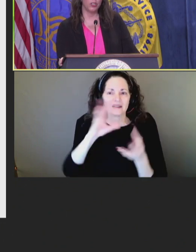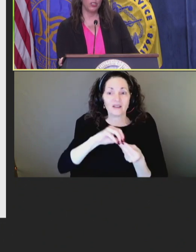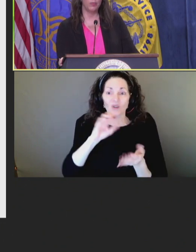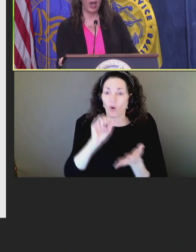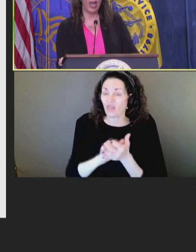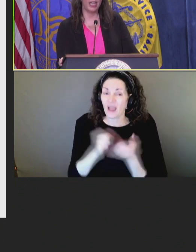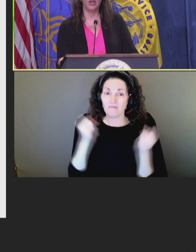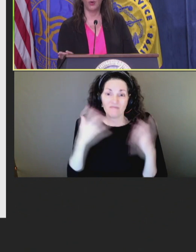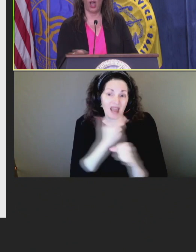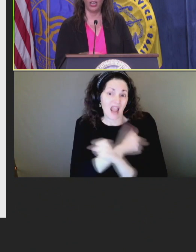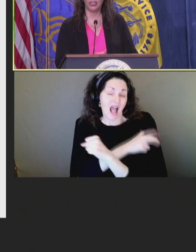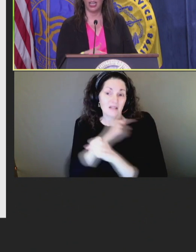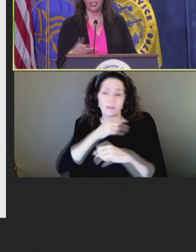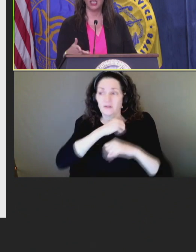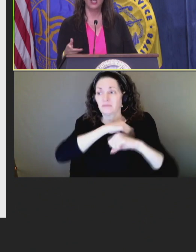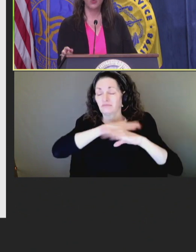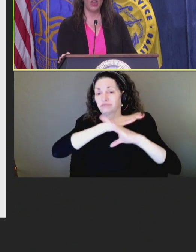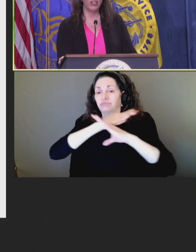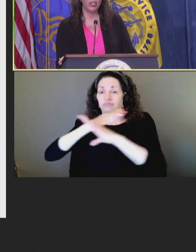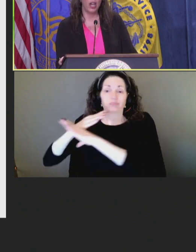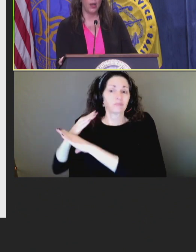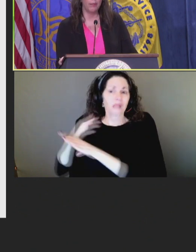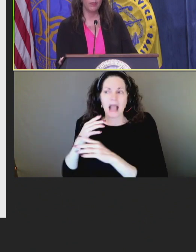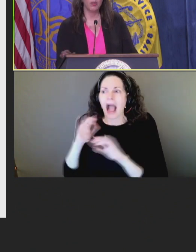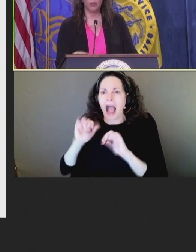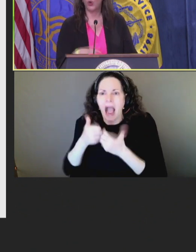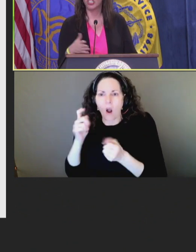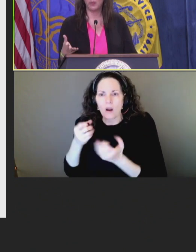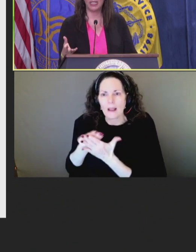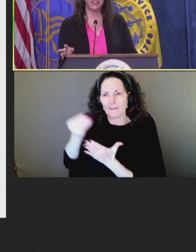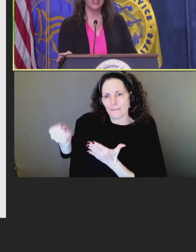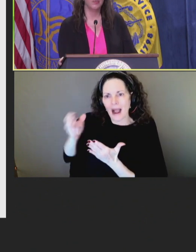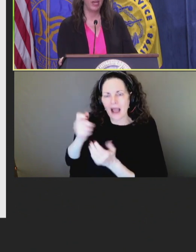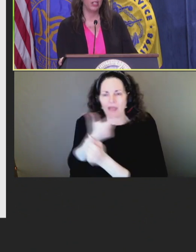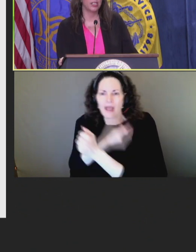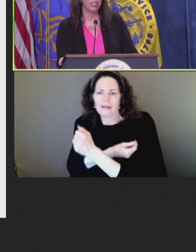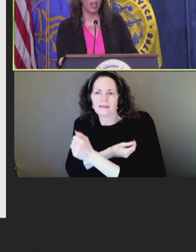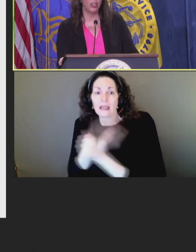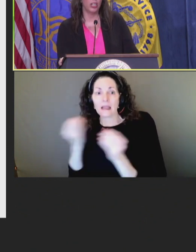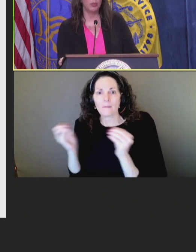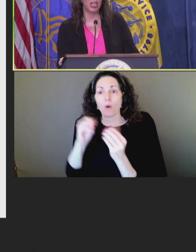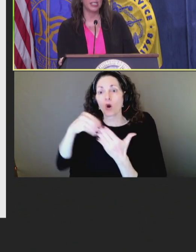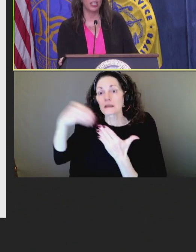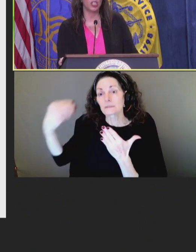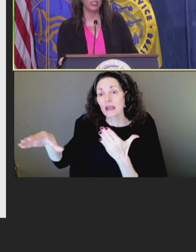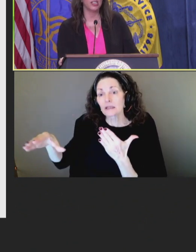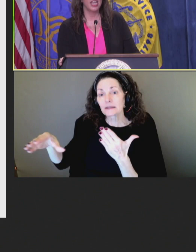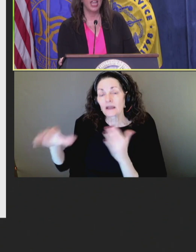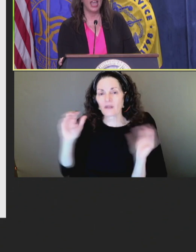to buy a product that's rather more expensive in comparison to other immunizations and then